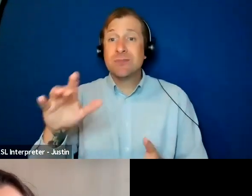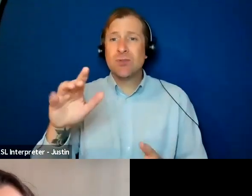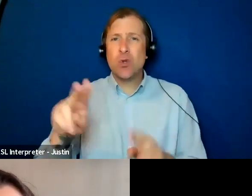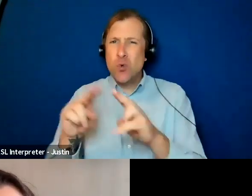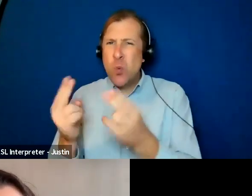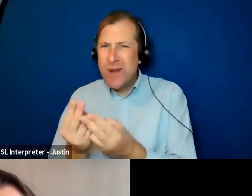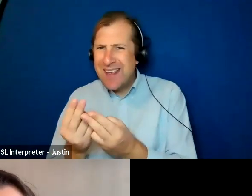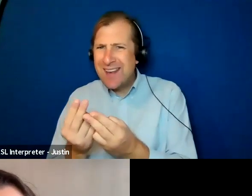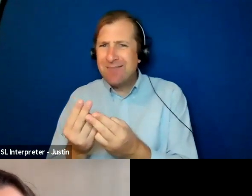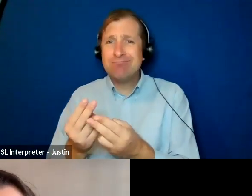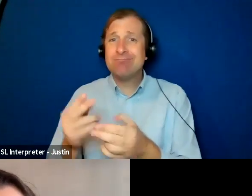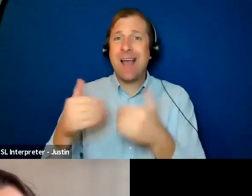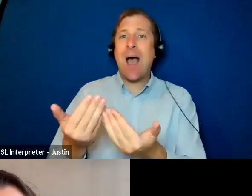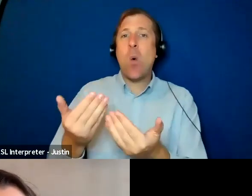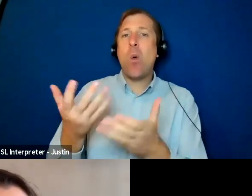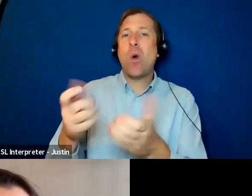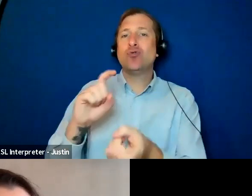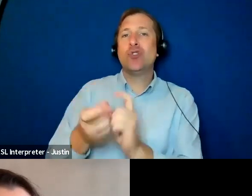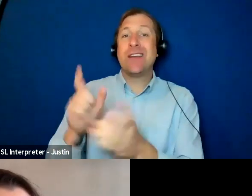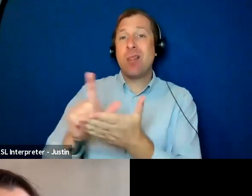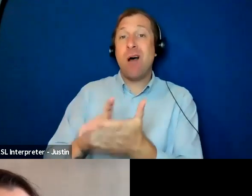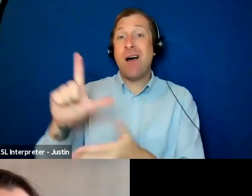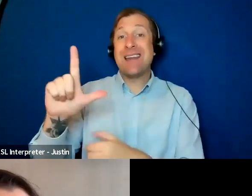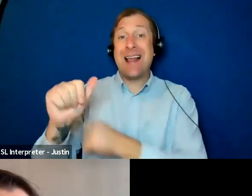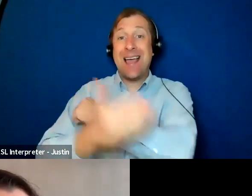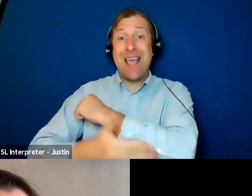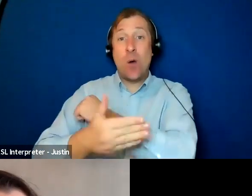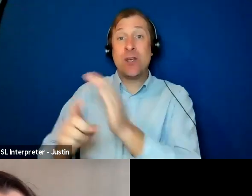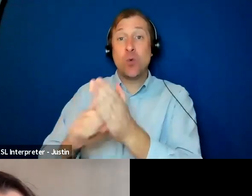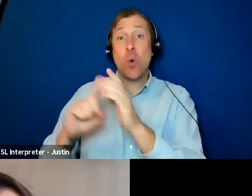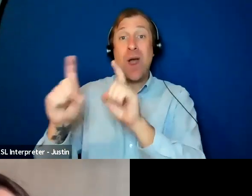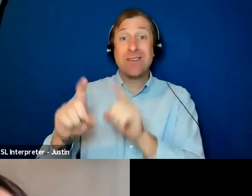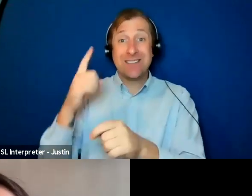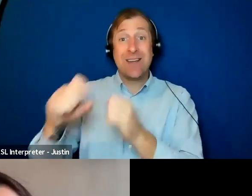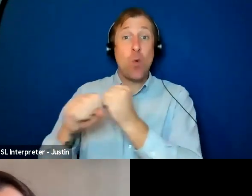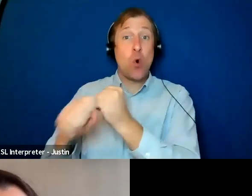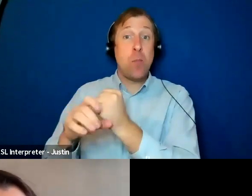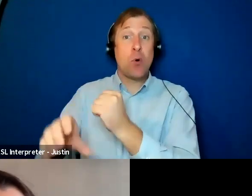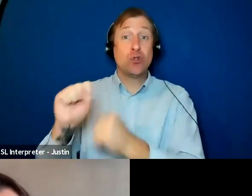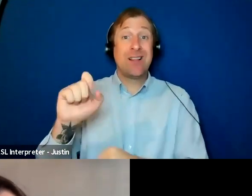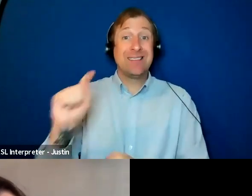to get the law changed in LA County to require testing on commercial sets?" If you could talk about that.